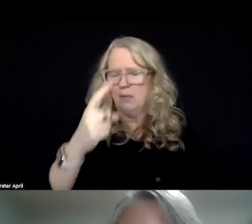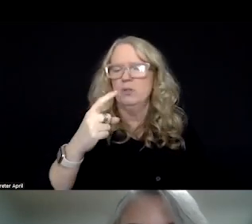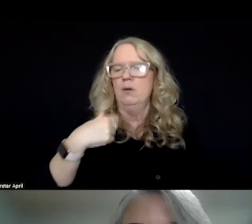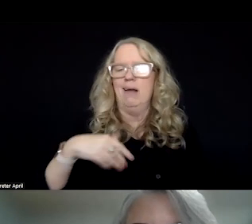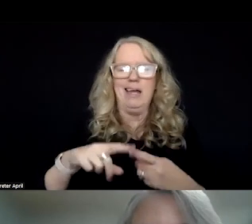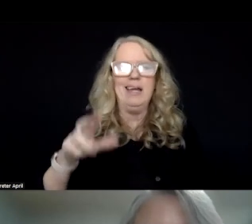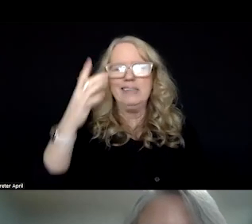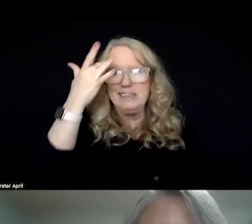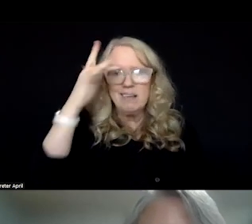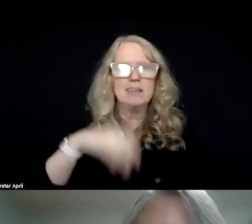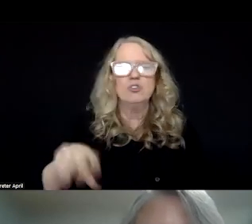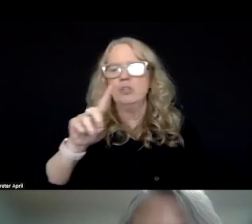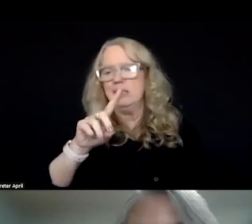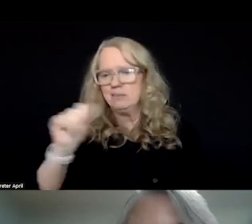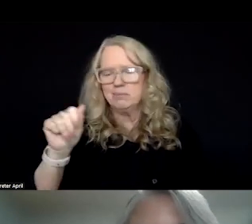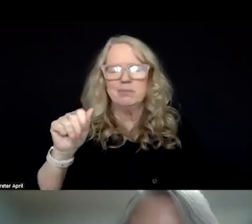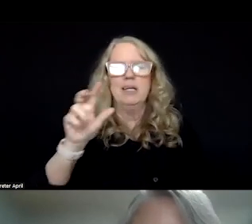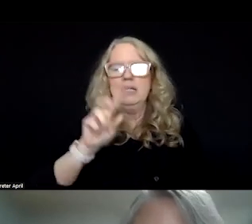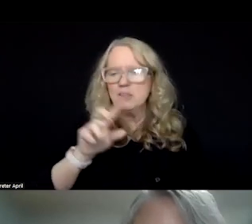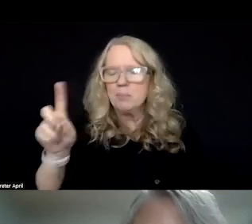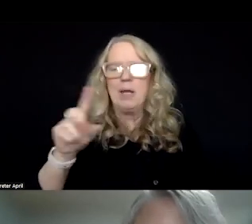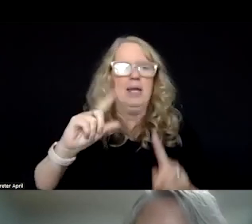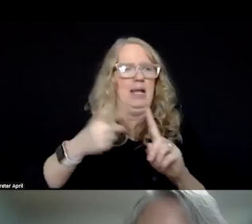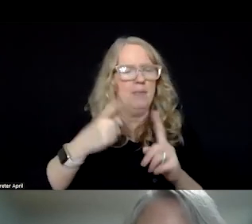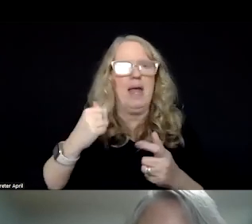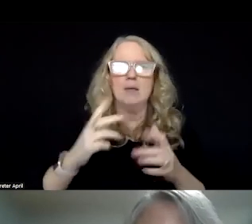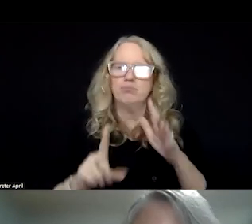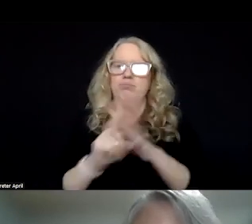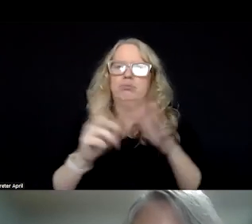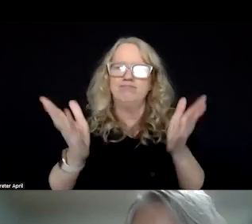DISABILITIES AND THERE IS A CONVERSATION ABOUT THAT. THAT IS